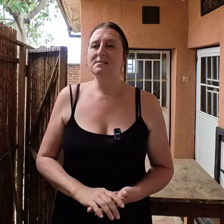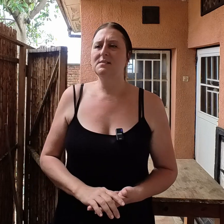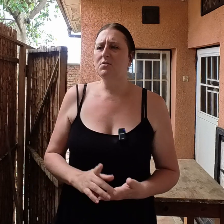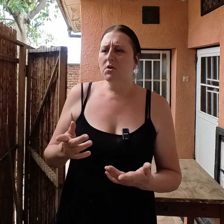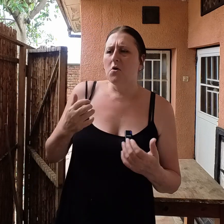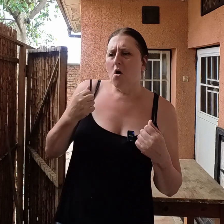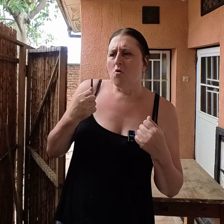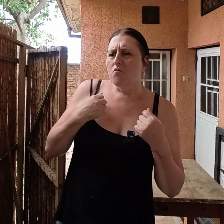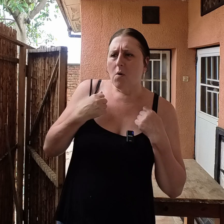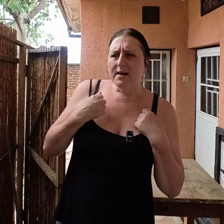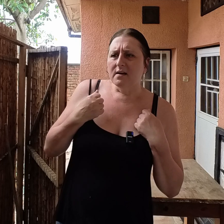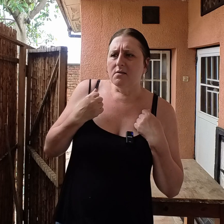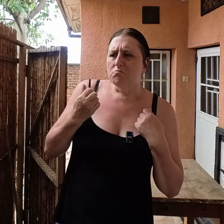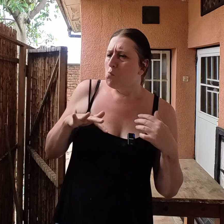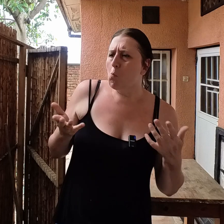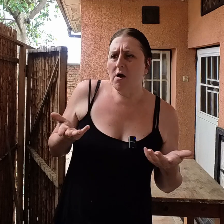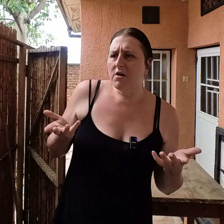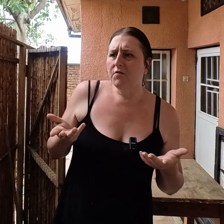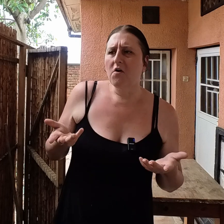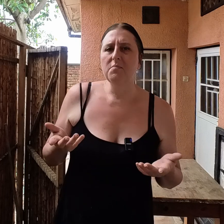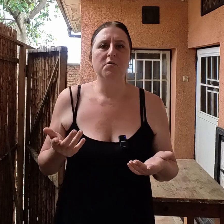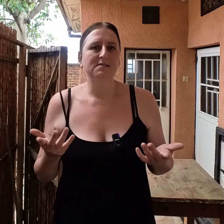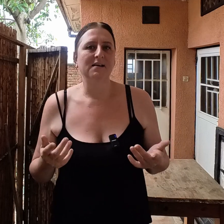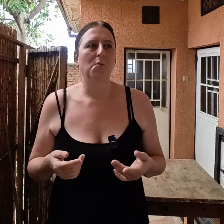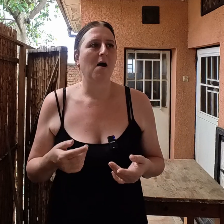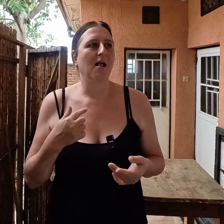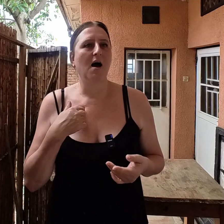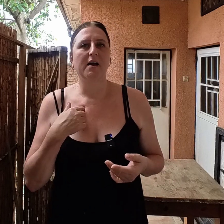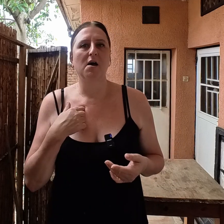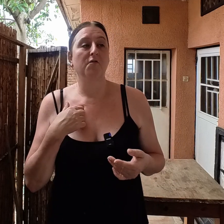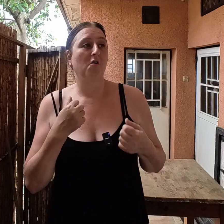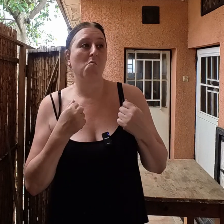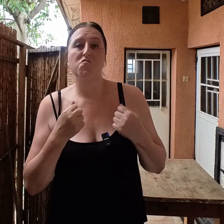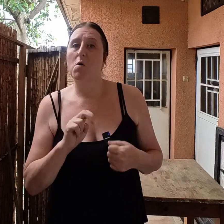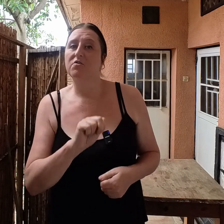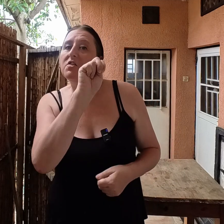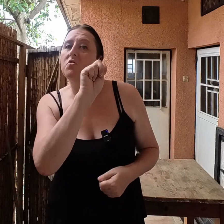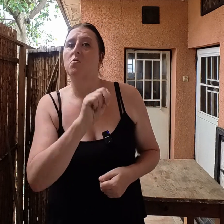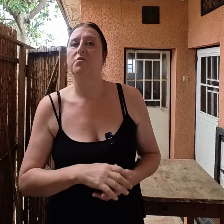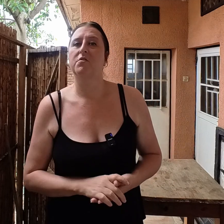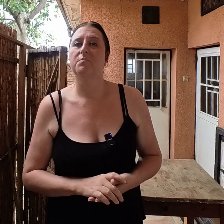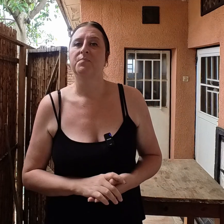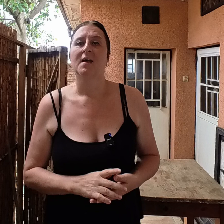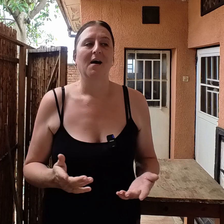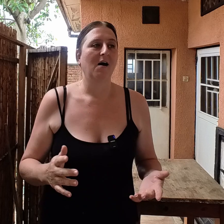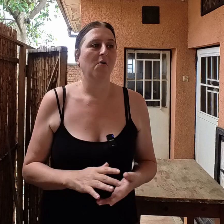asks you, you know, 'Rwanda, where are you from?' you can say, 'well, I come from Rwanda in the north,'